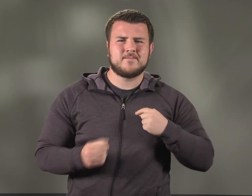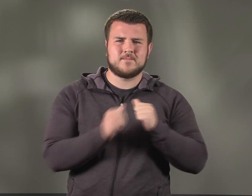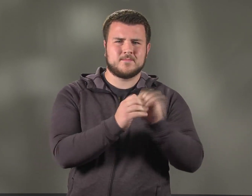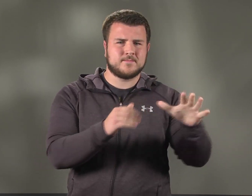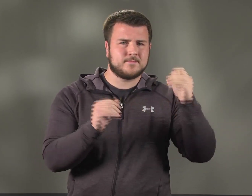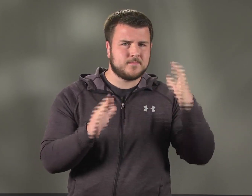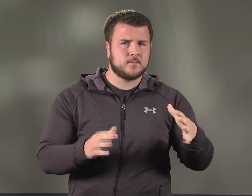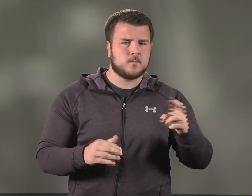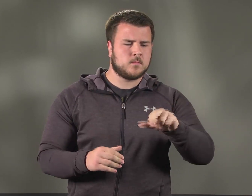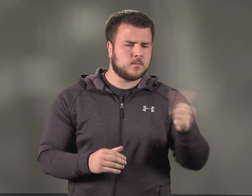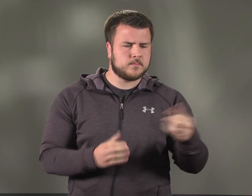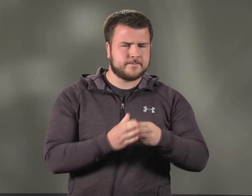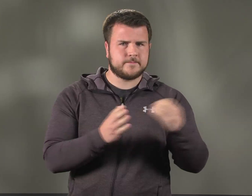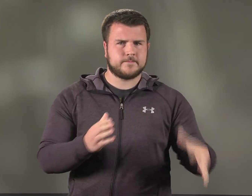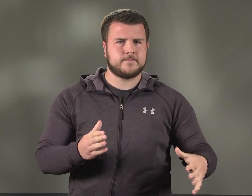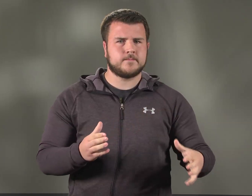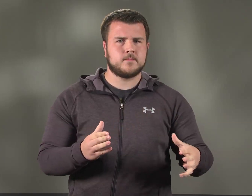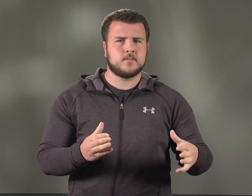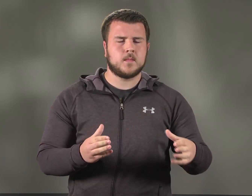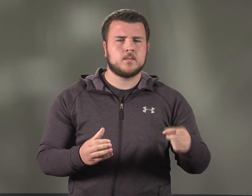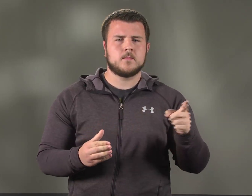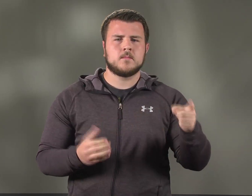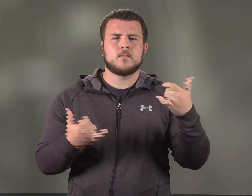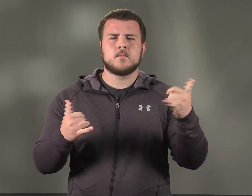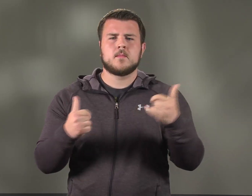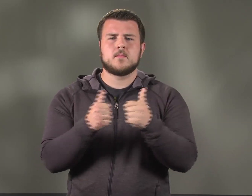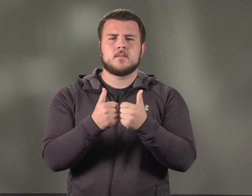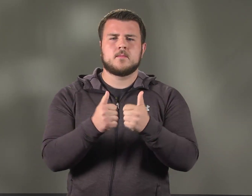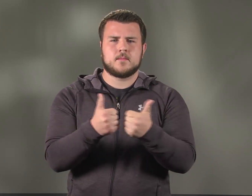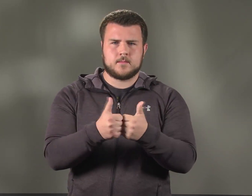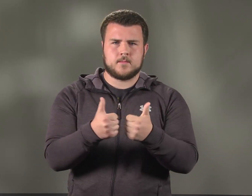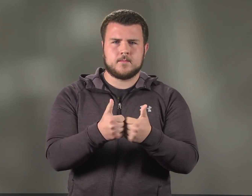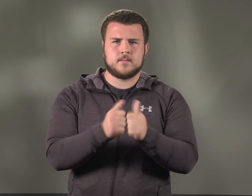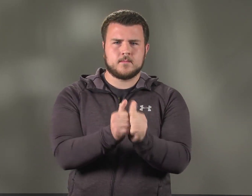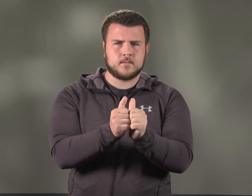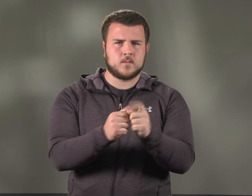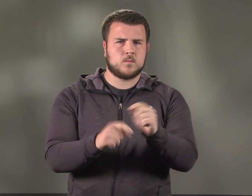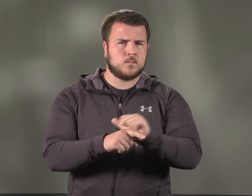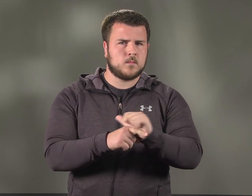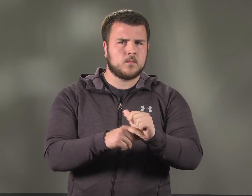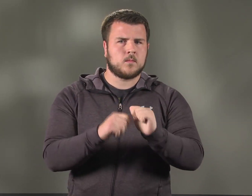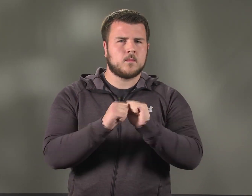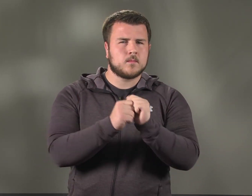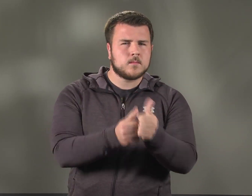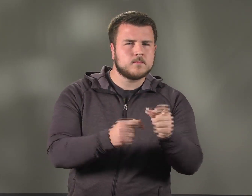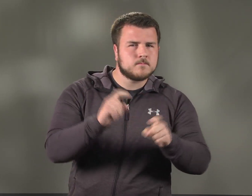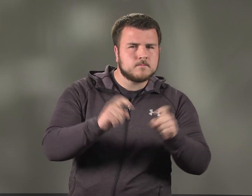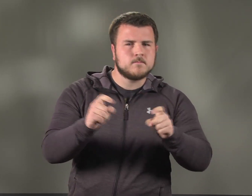and did not know how to use the microphone with his teacher or the other students. They played a game together